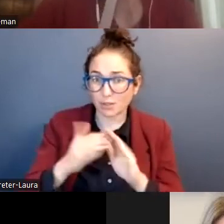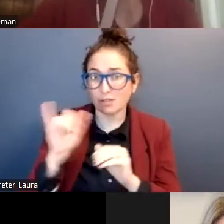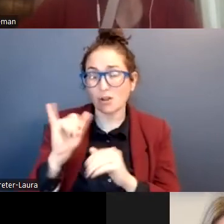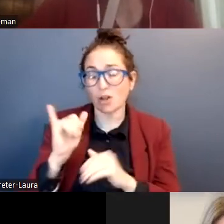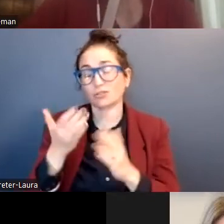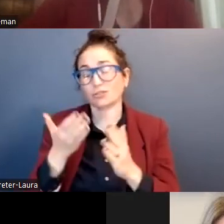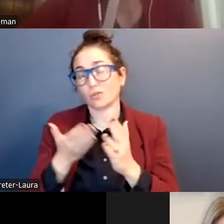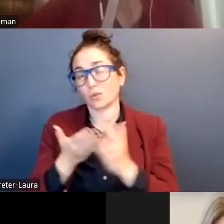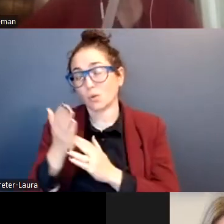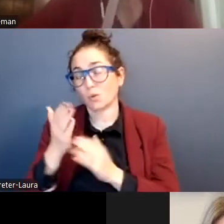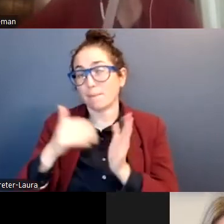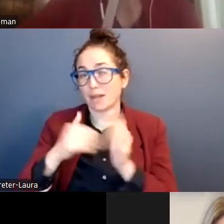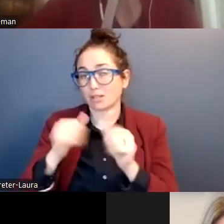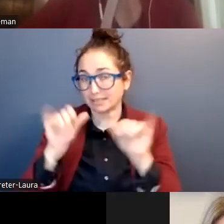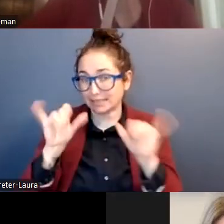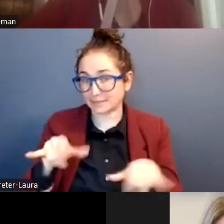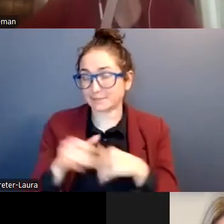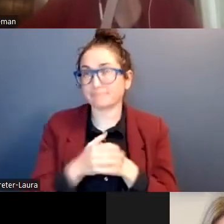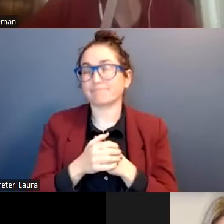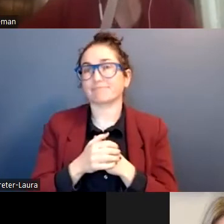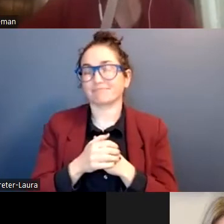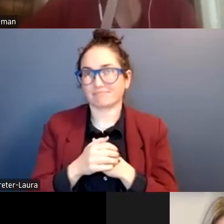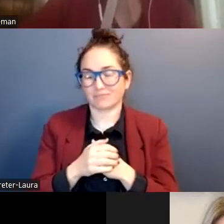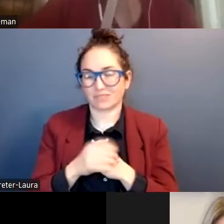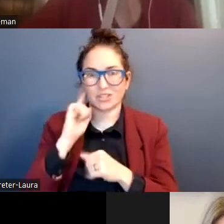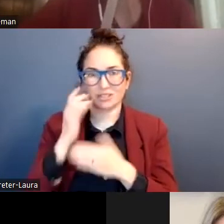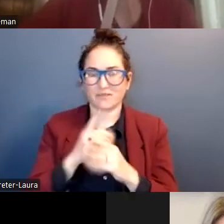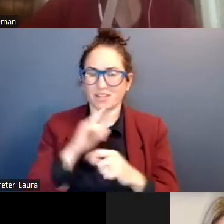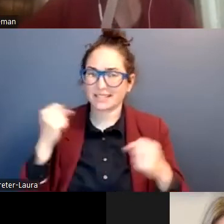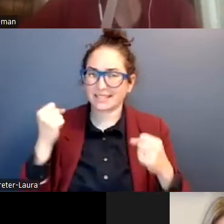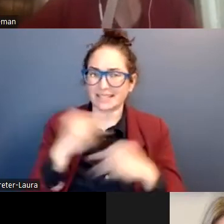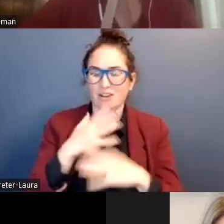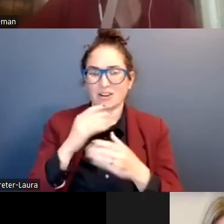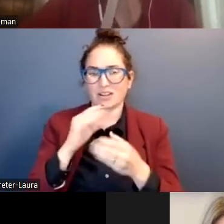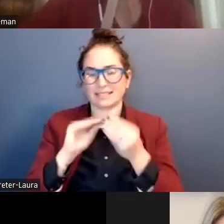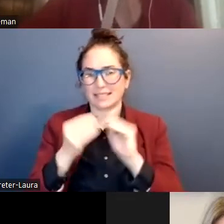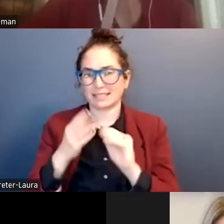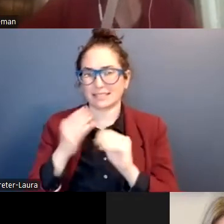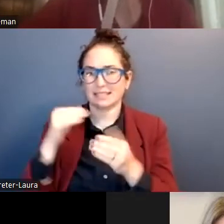heard some very scary statistics and, and study cited by cited by